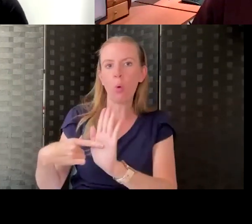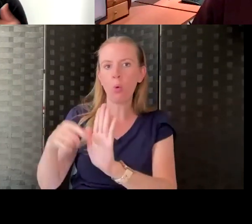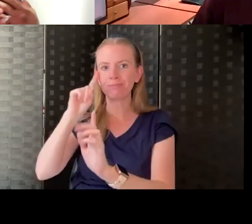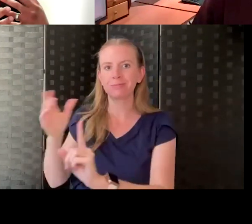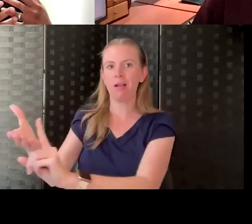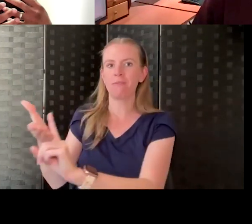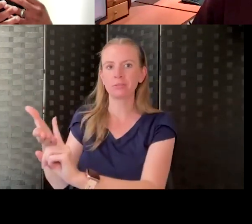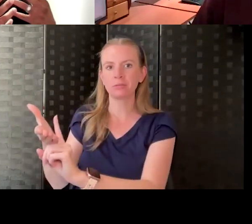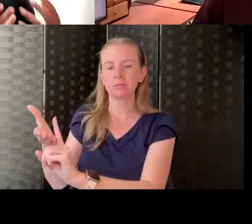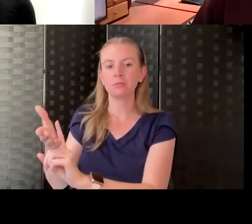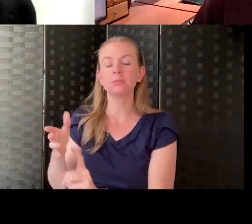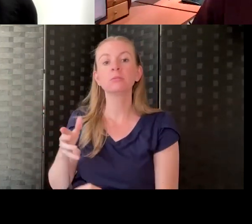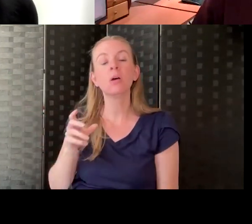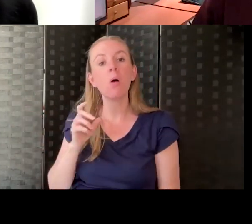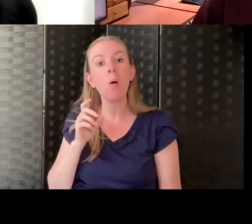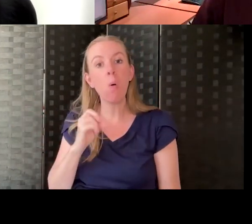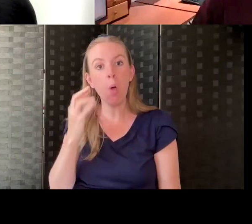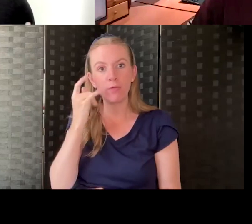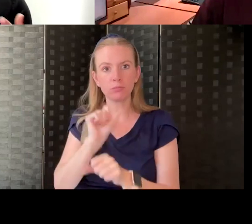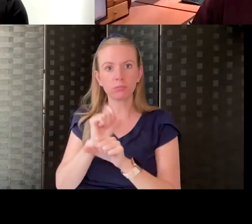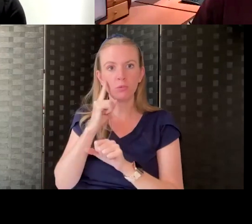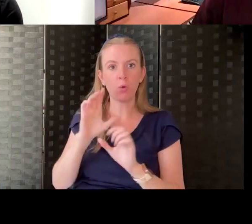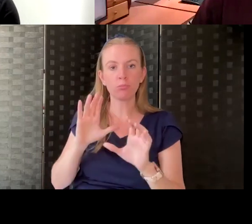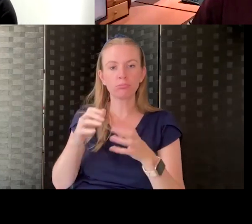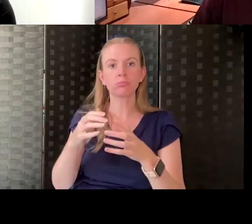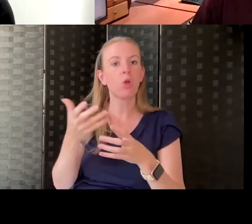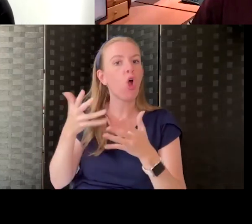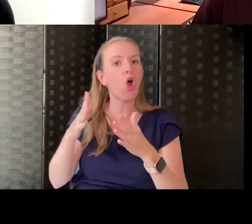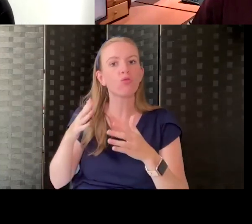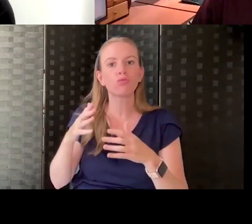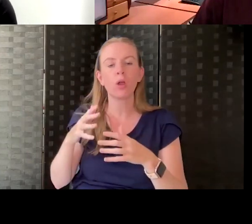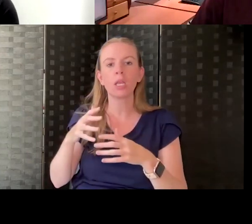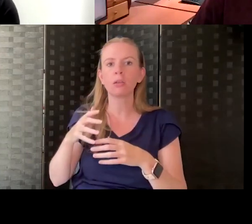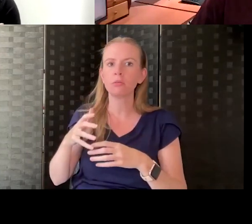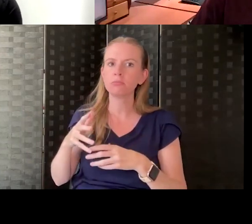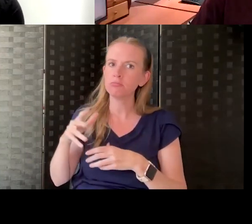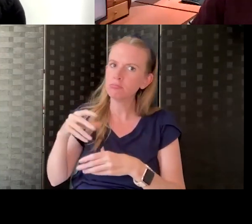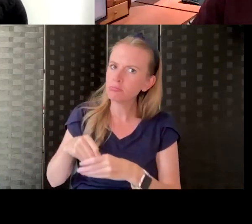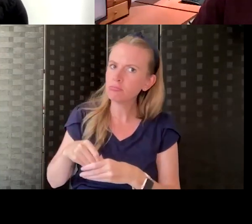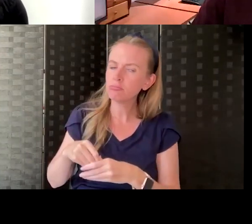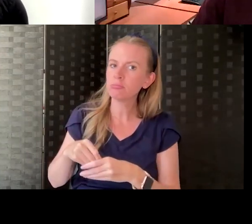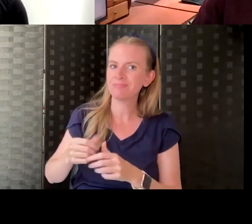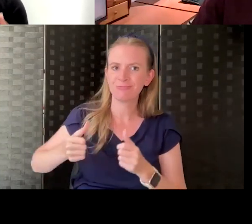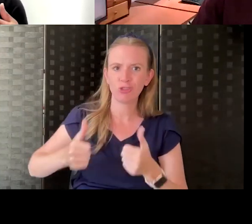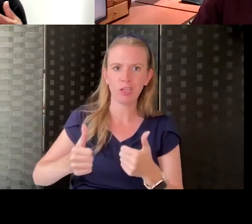or if you're working for an organization that has already leaned into it, you're good to. What you